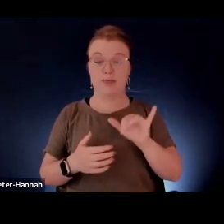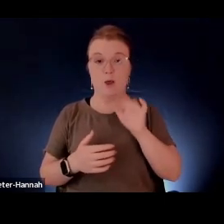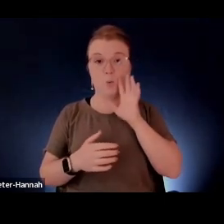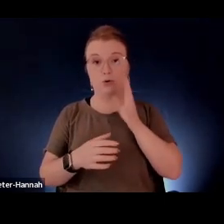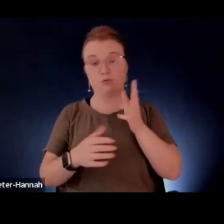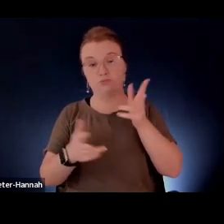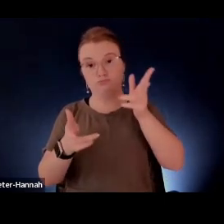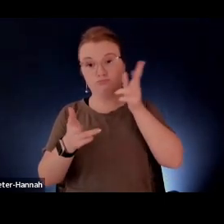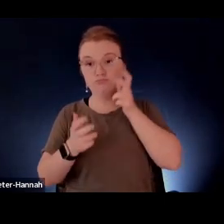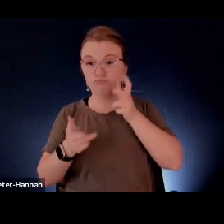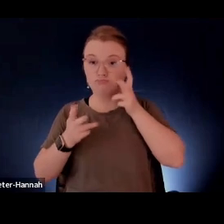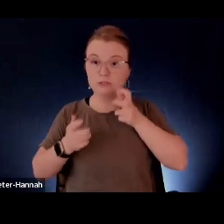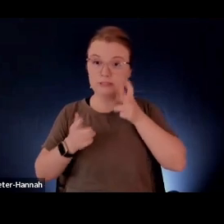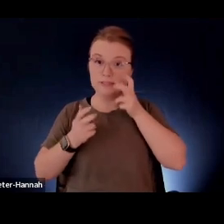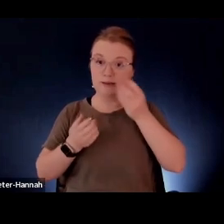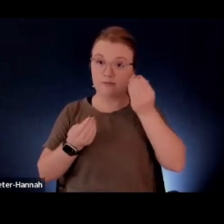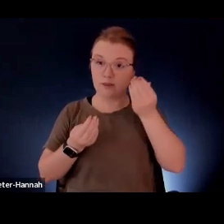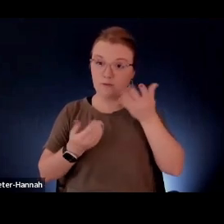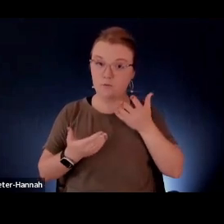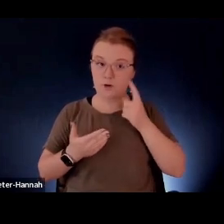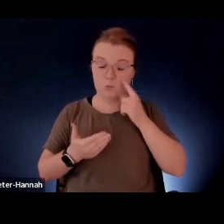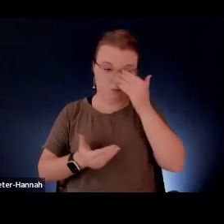and processes it into knowledge.